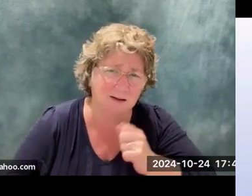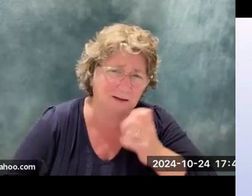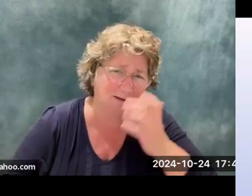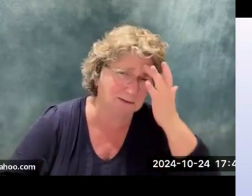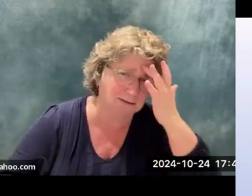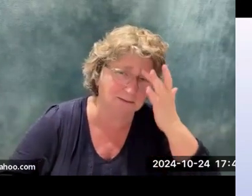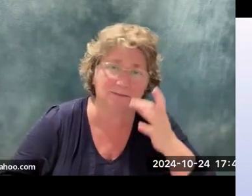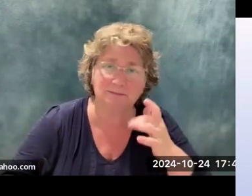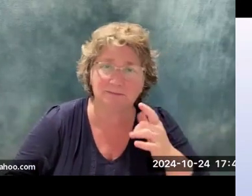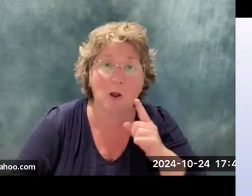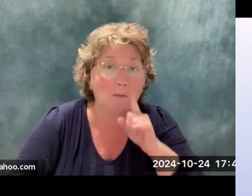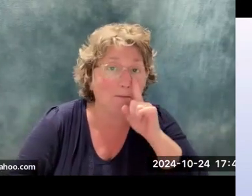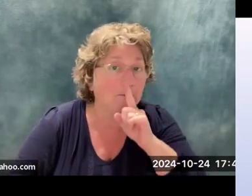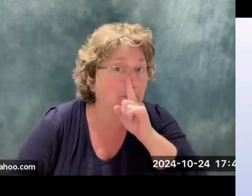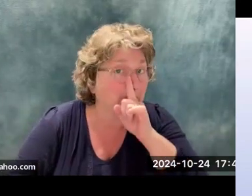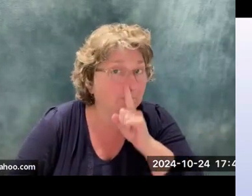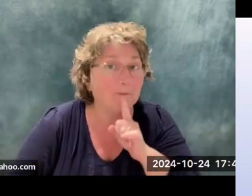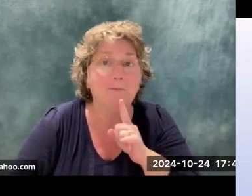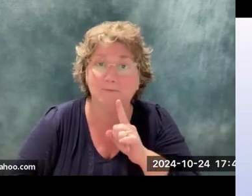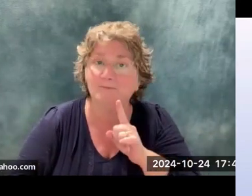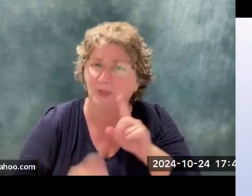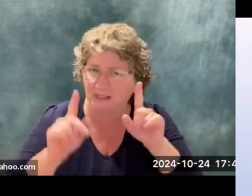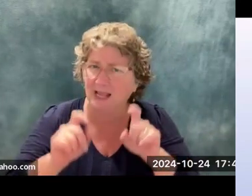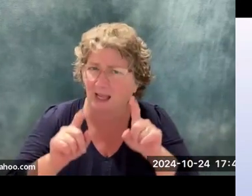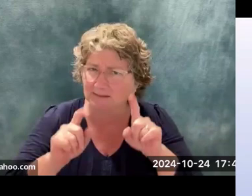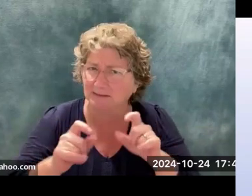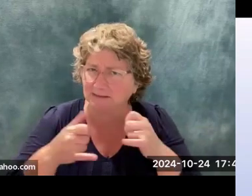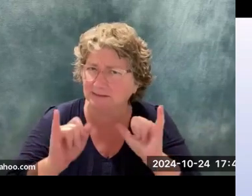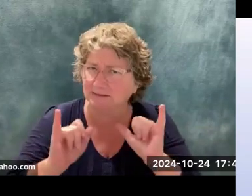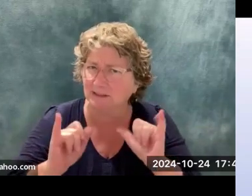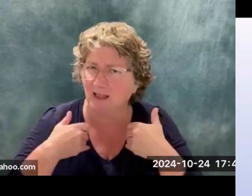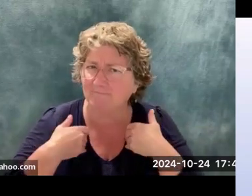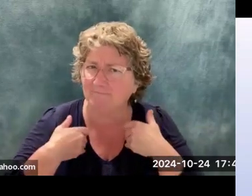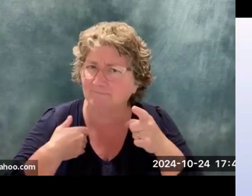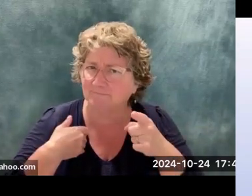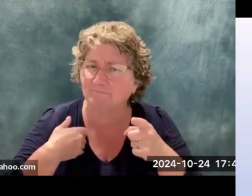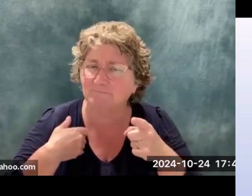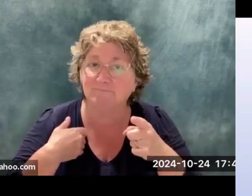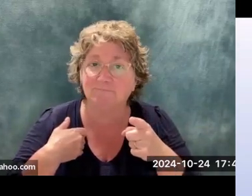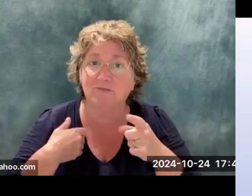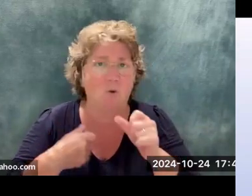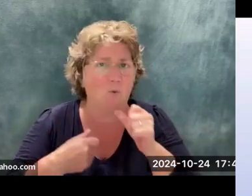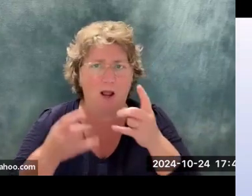and we won't be masking unless there's a huge surge in the peak season.